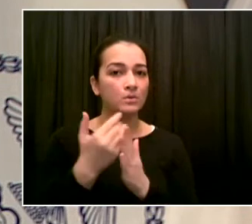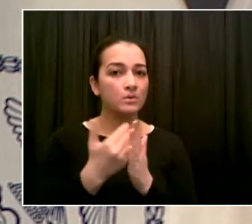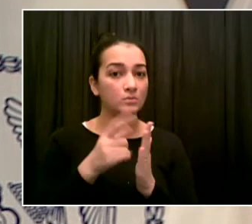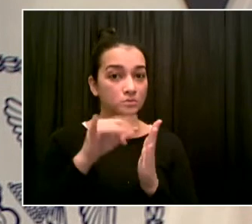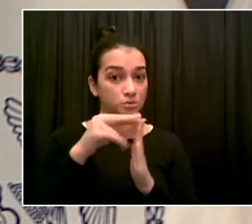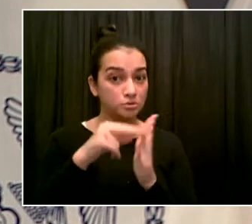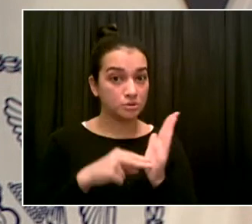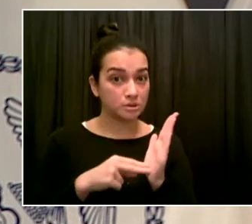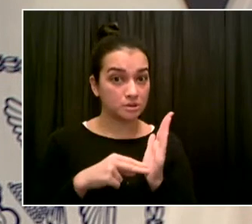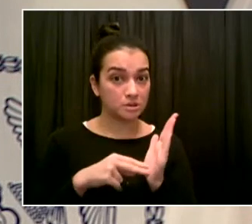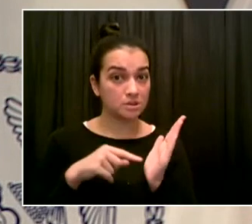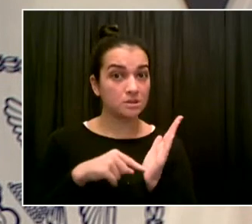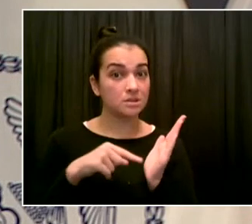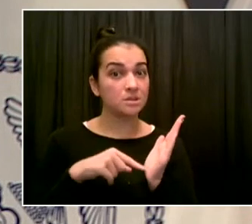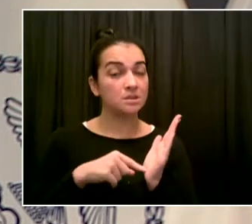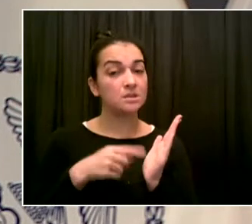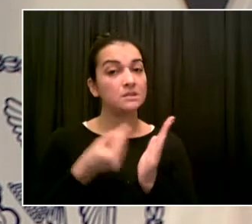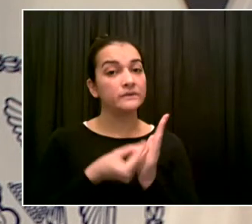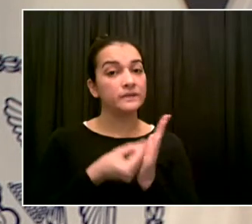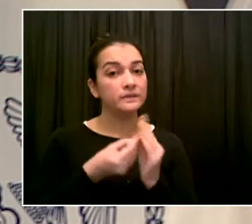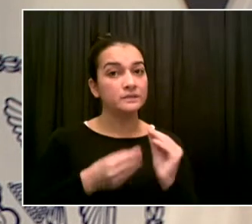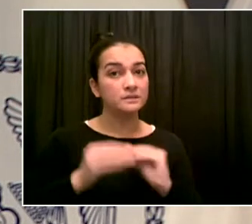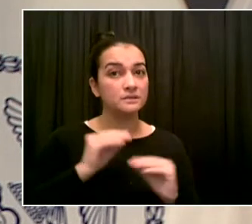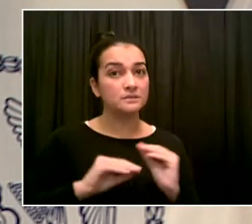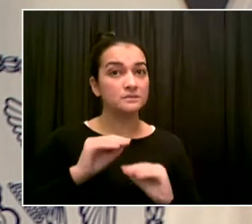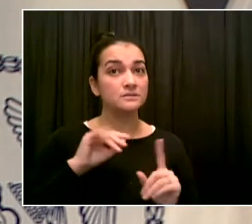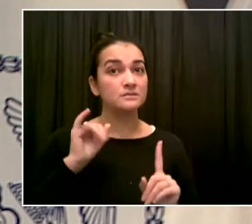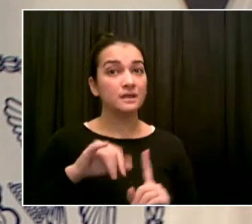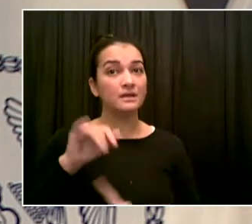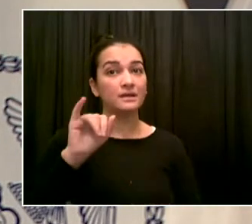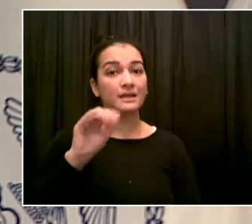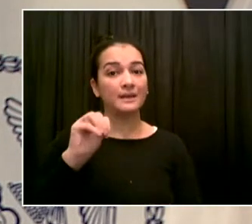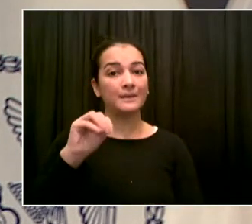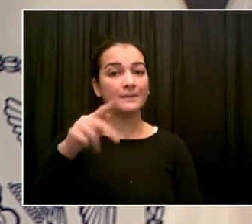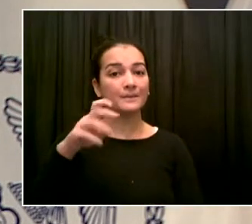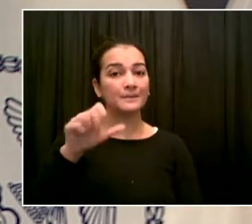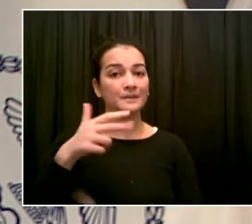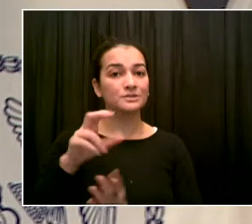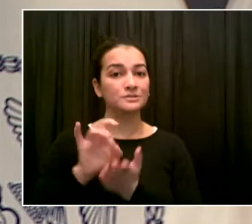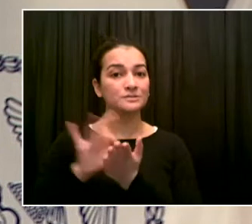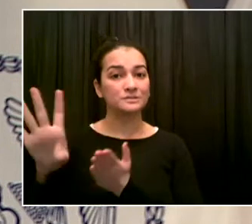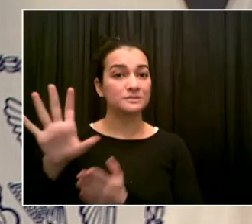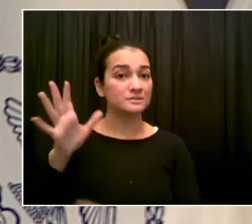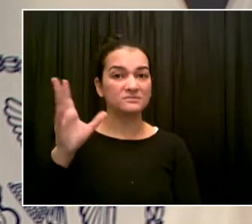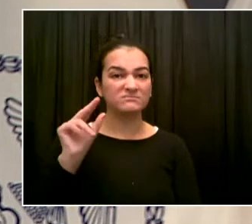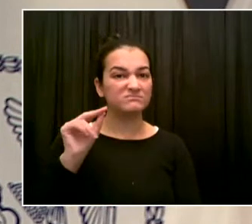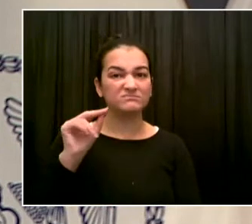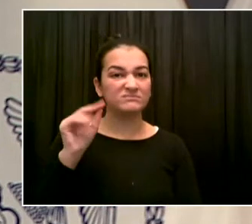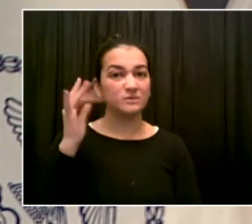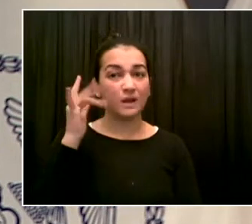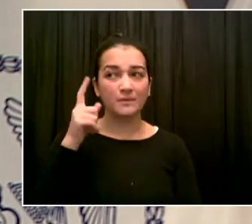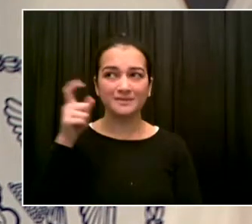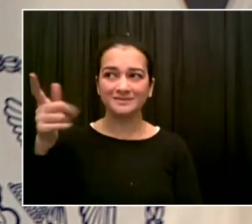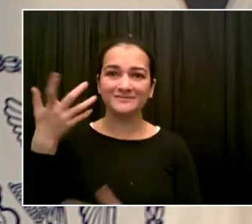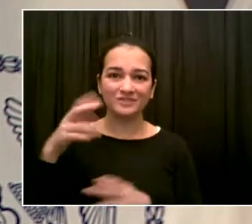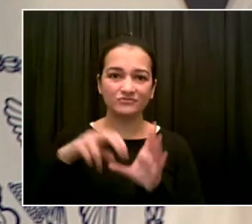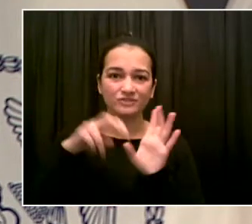HAVE ANY IMMEDIATE REACTION AND THE DECISION IS NOT TO IMPEACH SINCE HE IS ALREADY